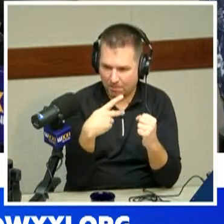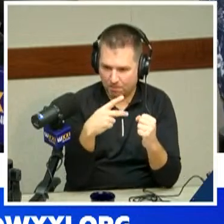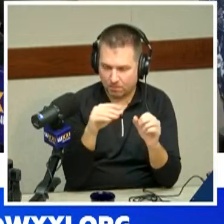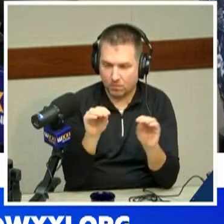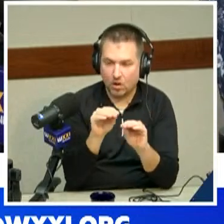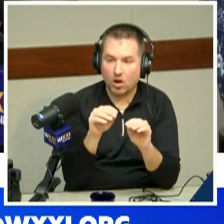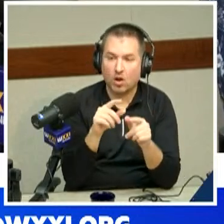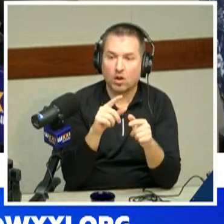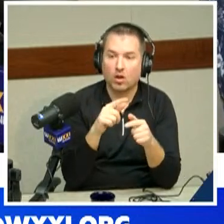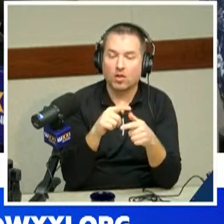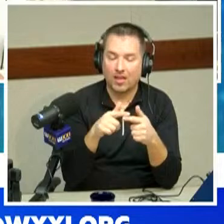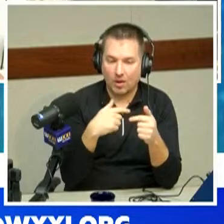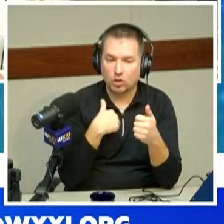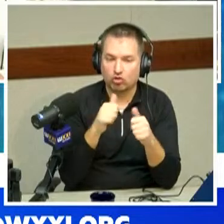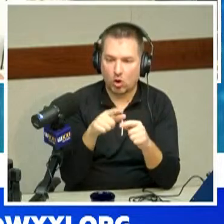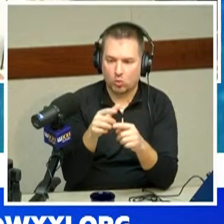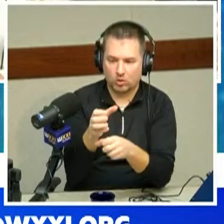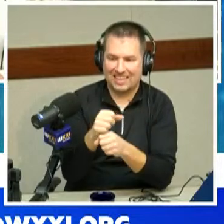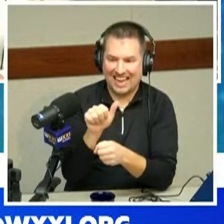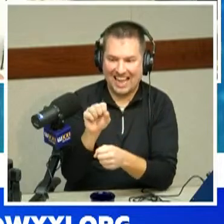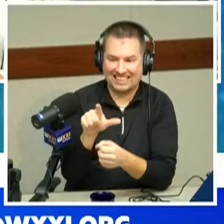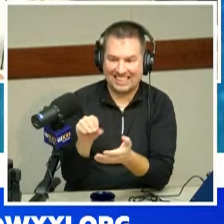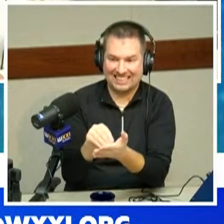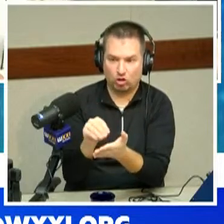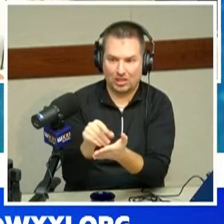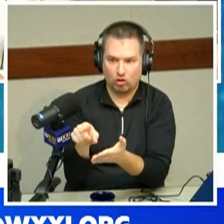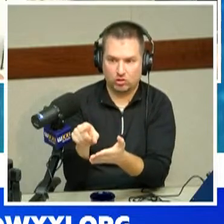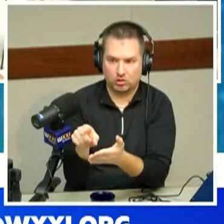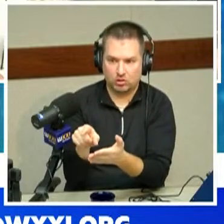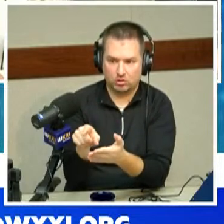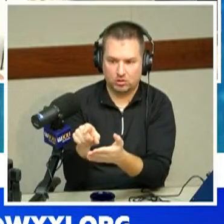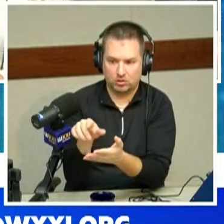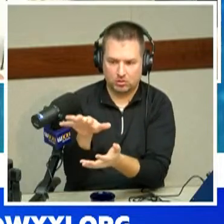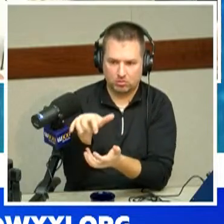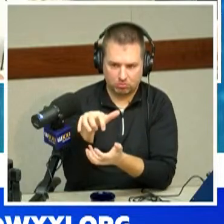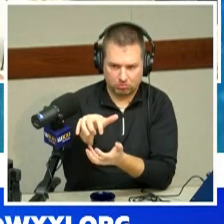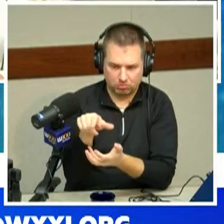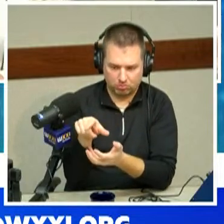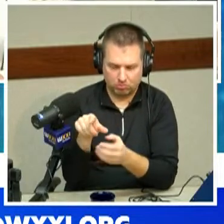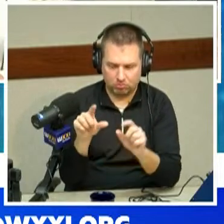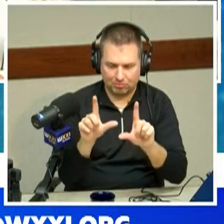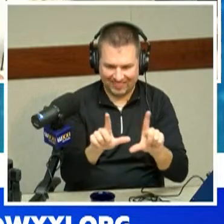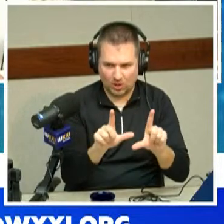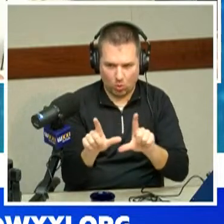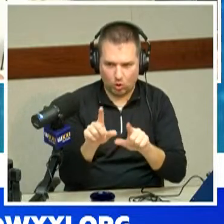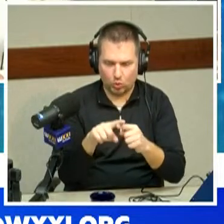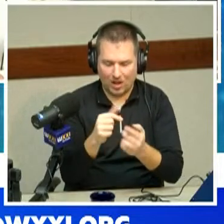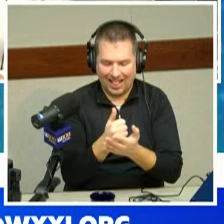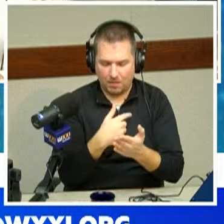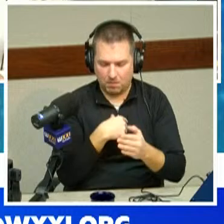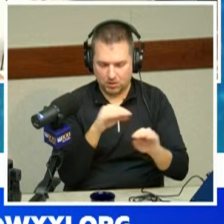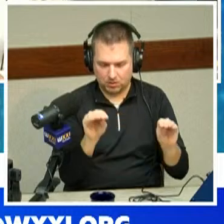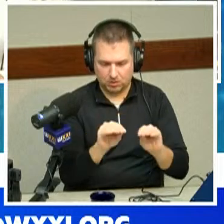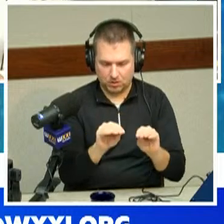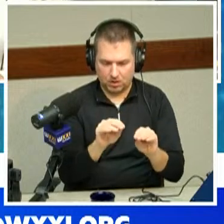retrieve from a S dictionary to identify the uh the Right video that is aligned with the parent